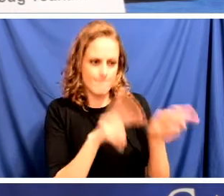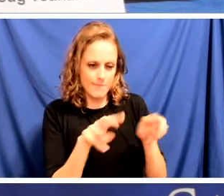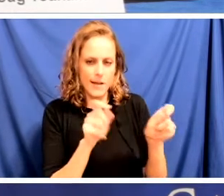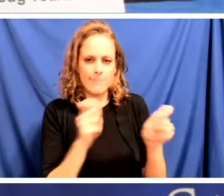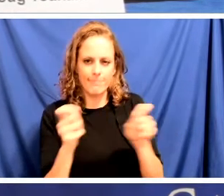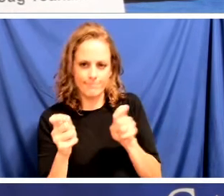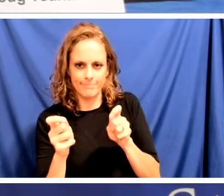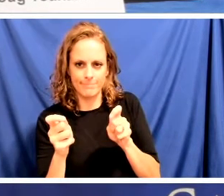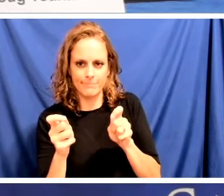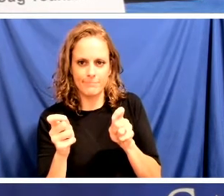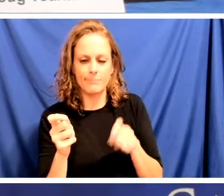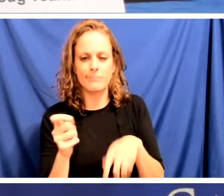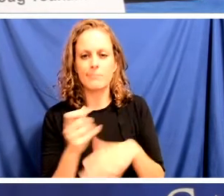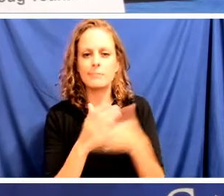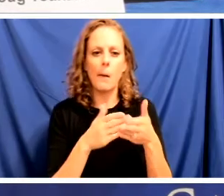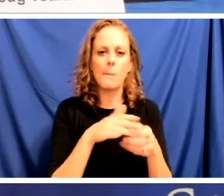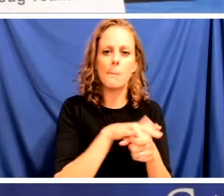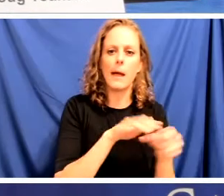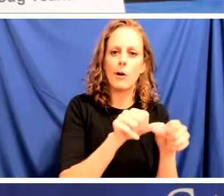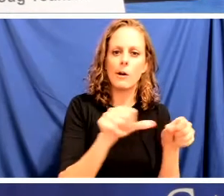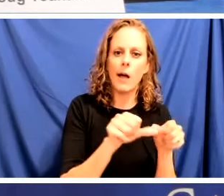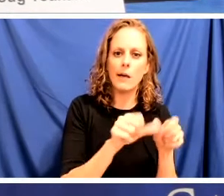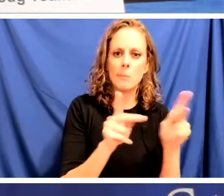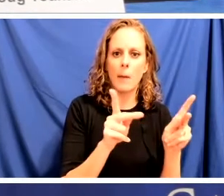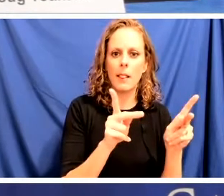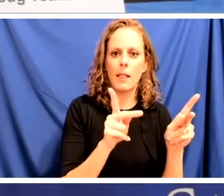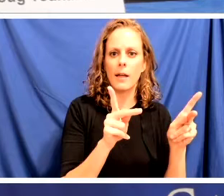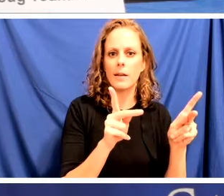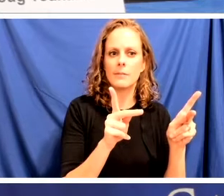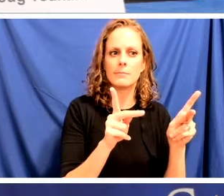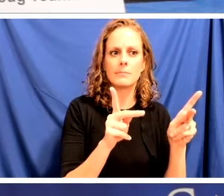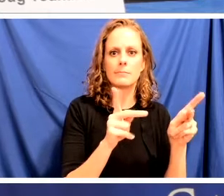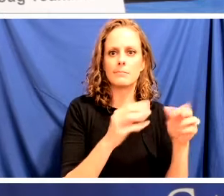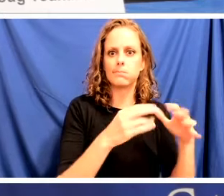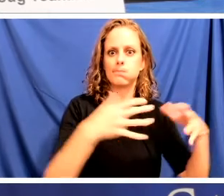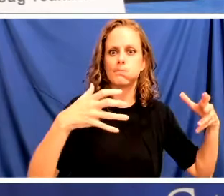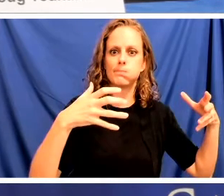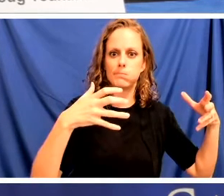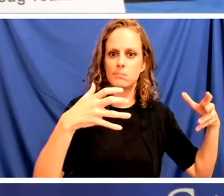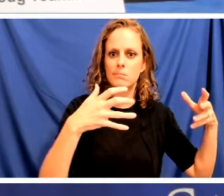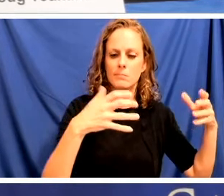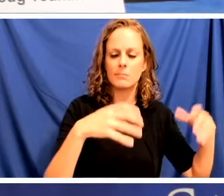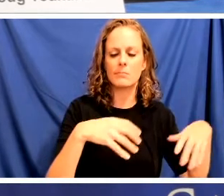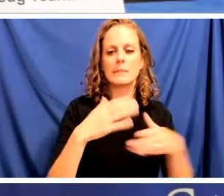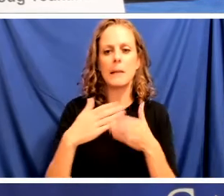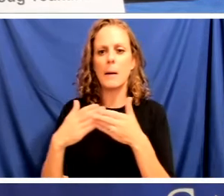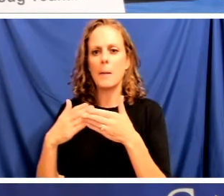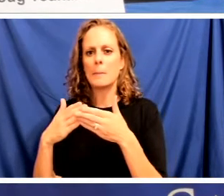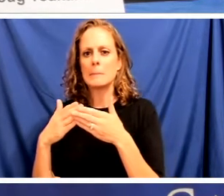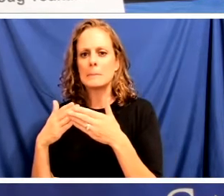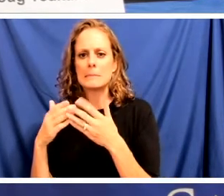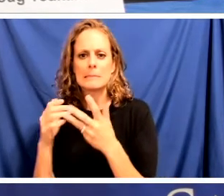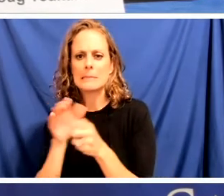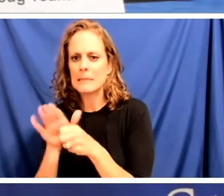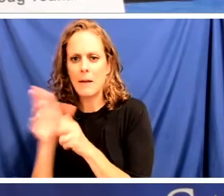You may have to go go through them to try to try to make changes to make everybody equal so we'll see how that goes as we go along.